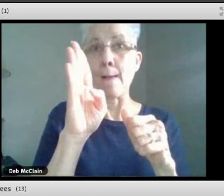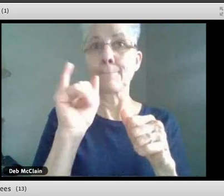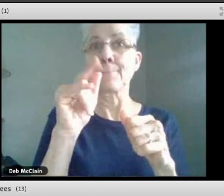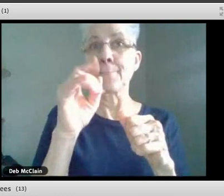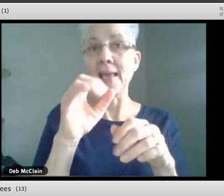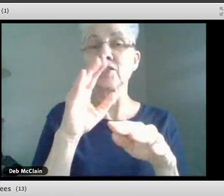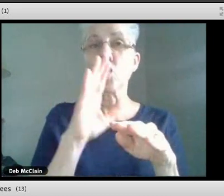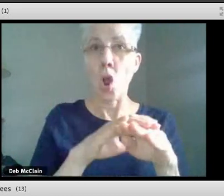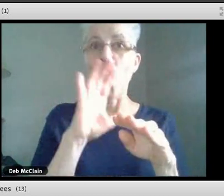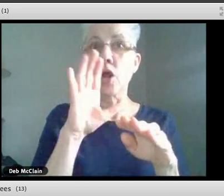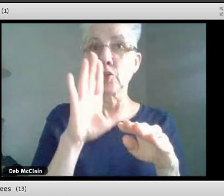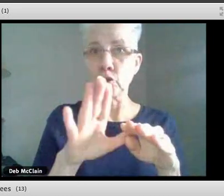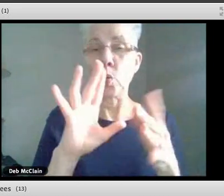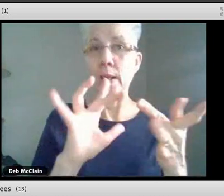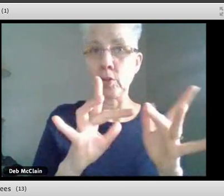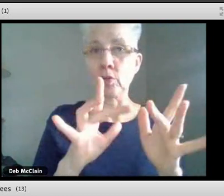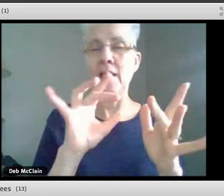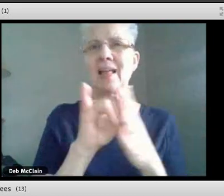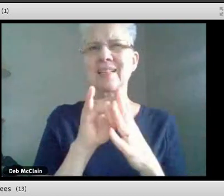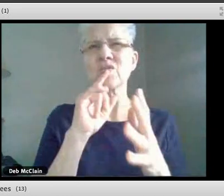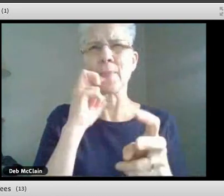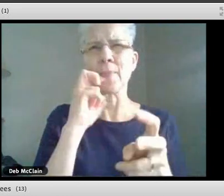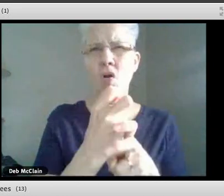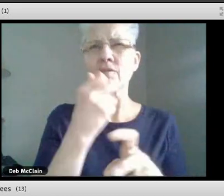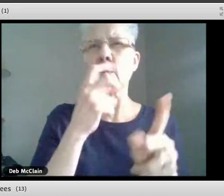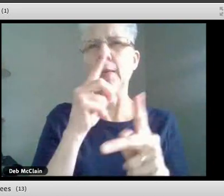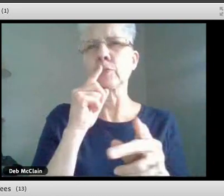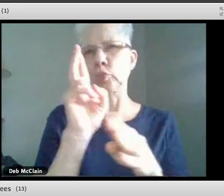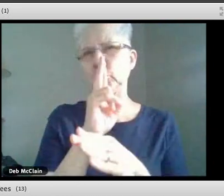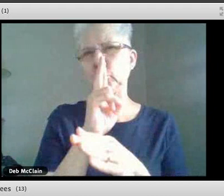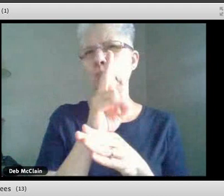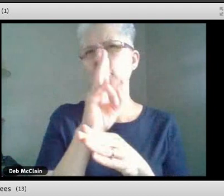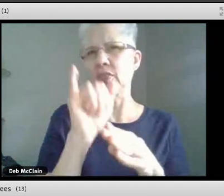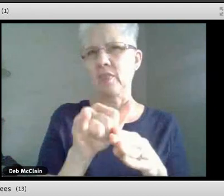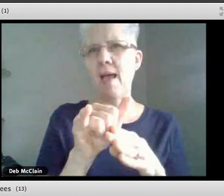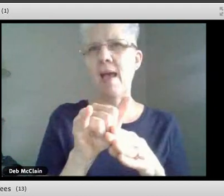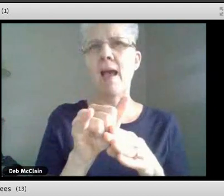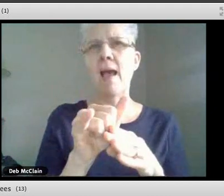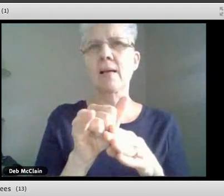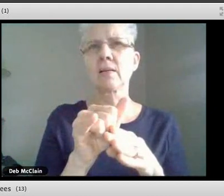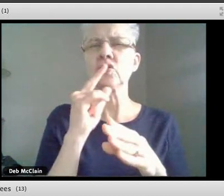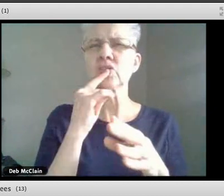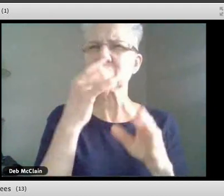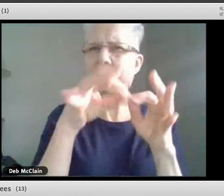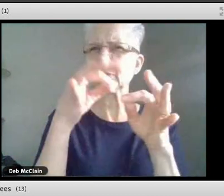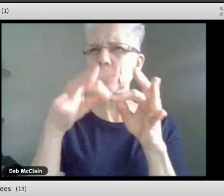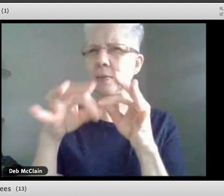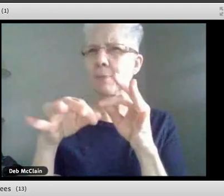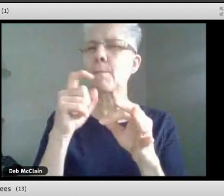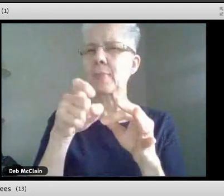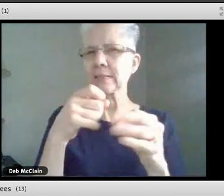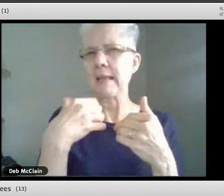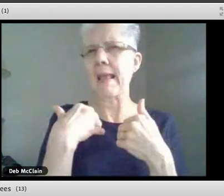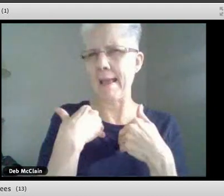that's going to be hard for people with disabilities. You need to have...And this is just good web design period, not just for people with disabilities.